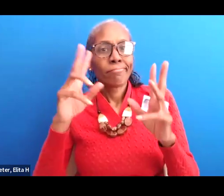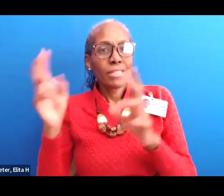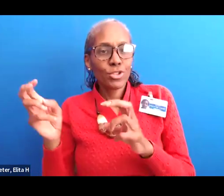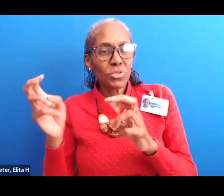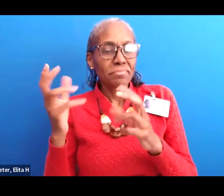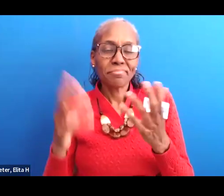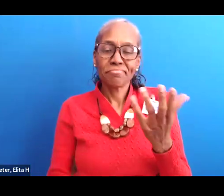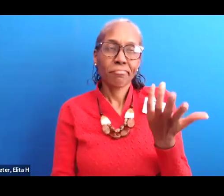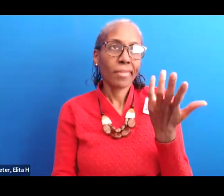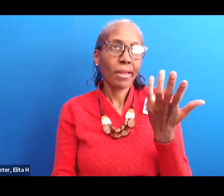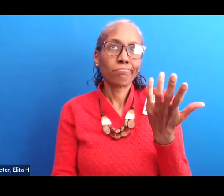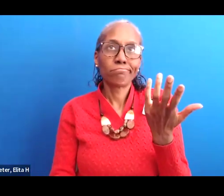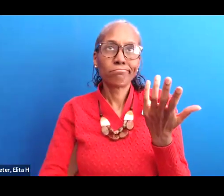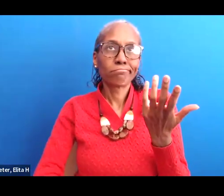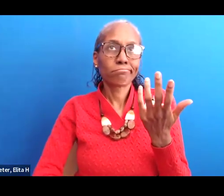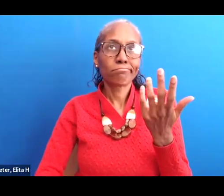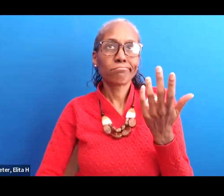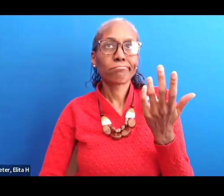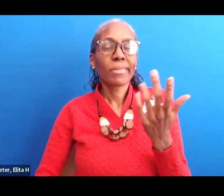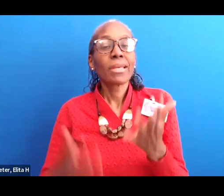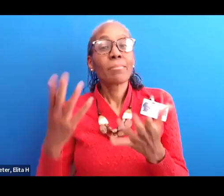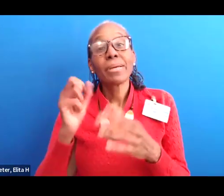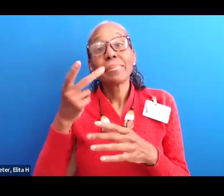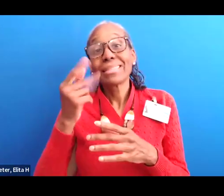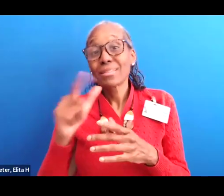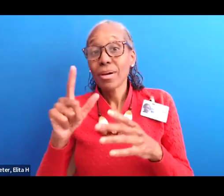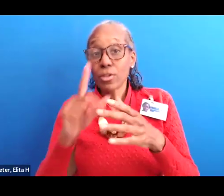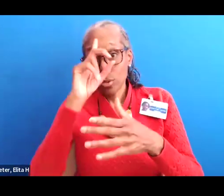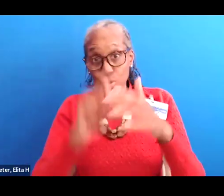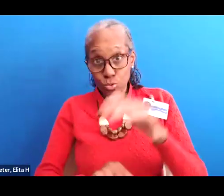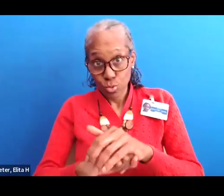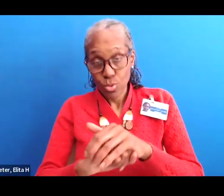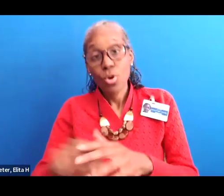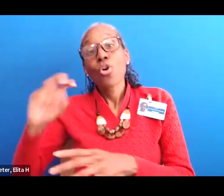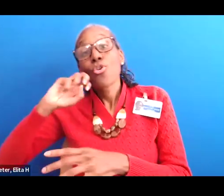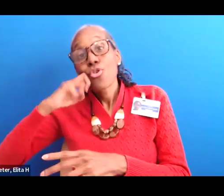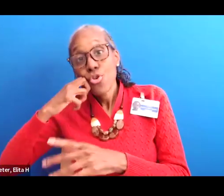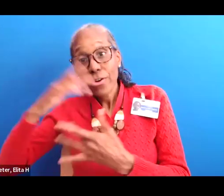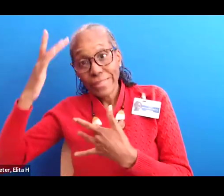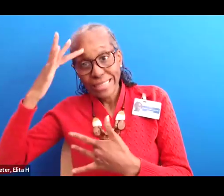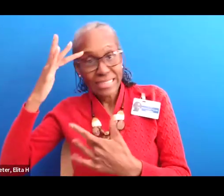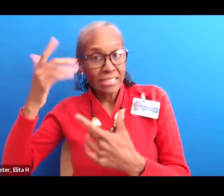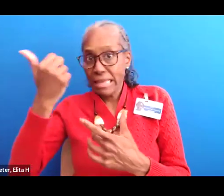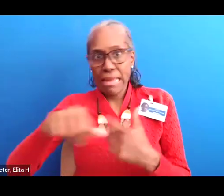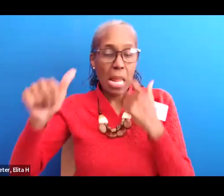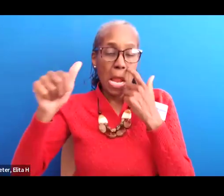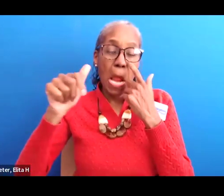could be from spinal stroke or neurological disease, go to